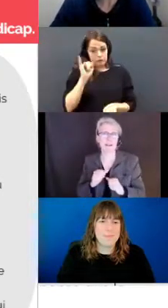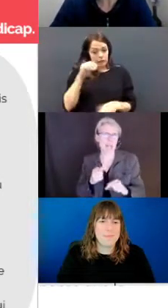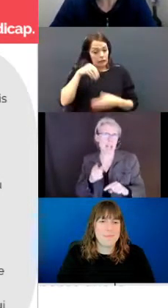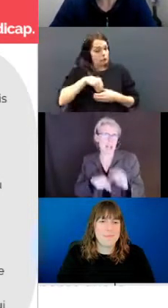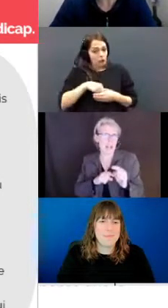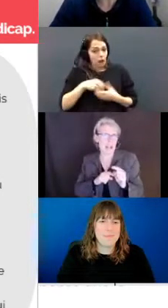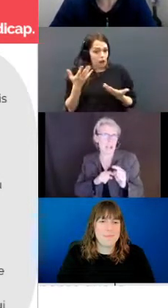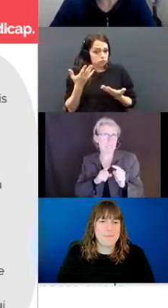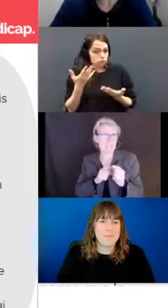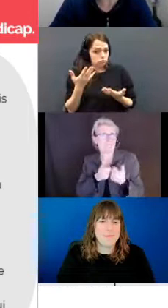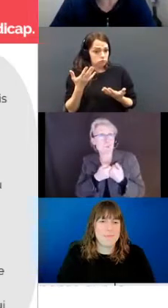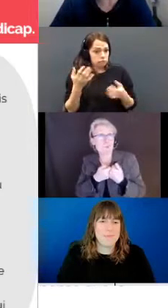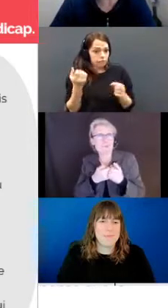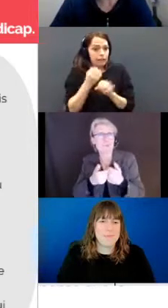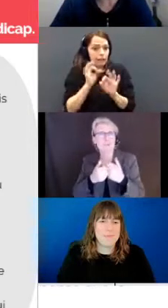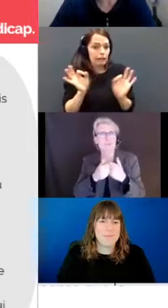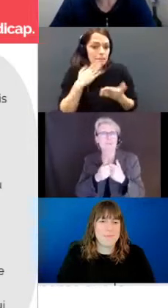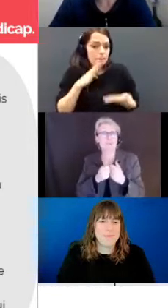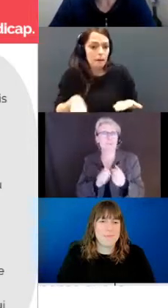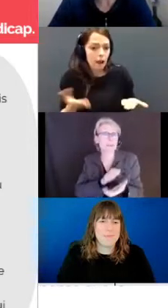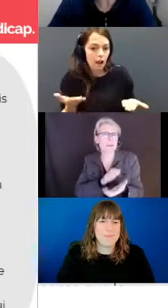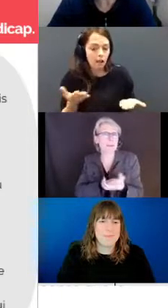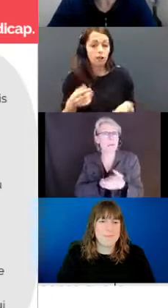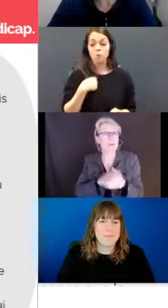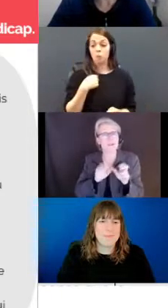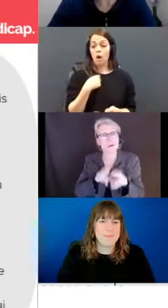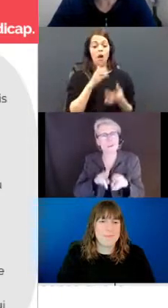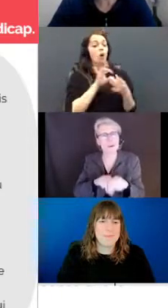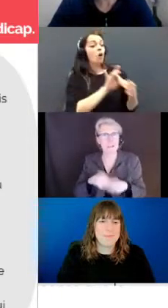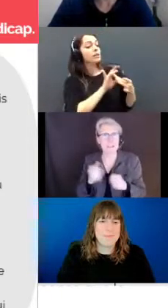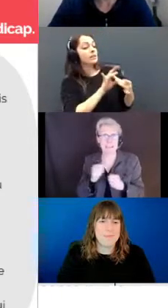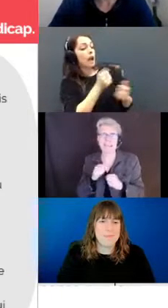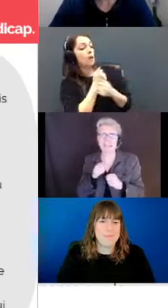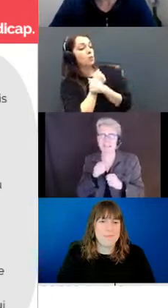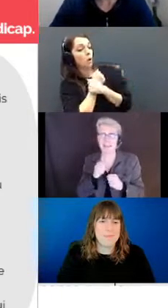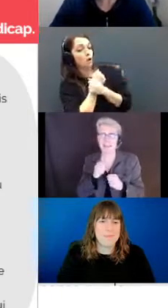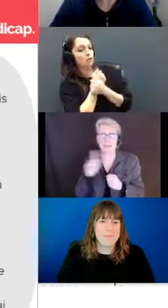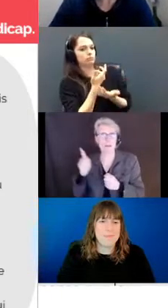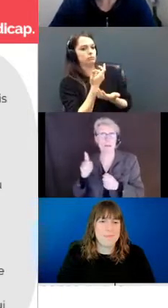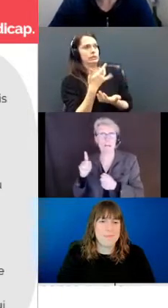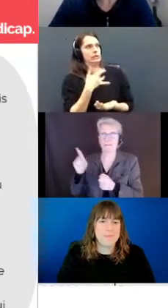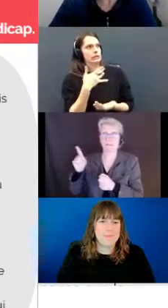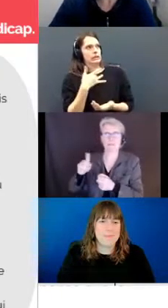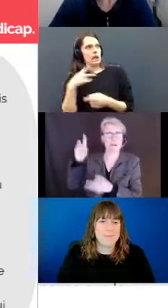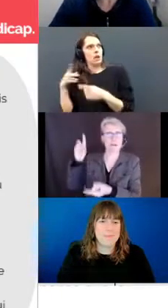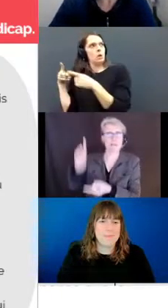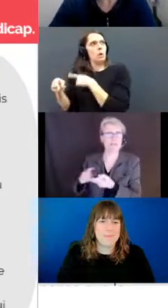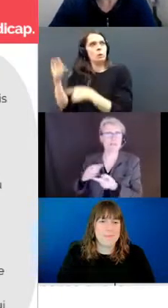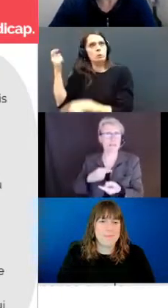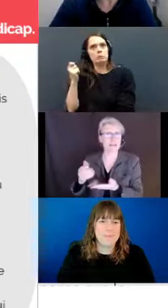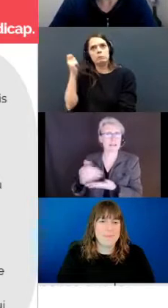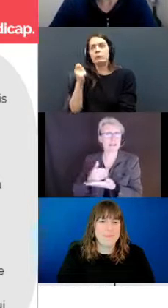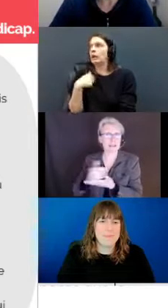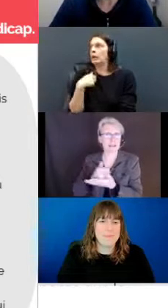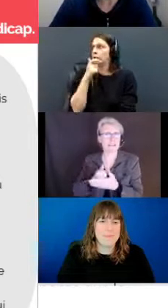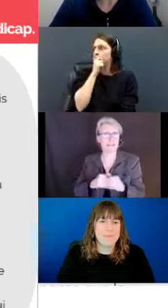due to benefit reductions and i would have to hide a partner i live benefit payment to payment i